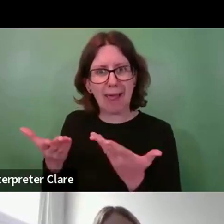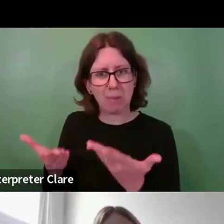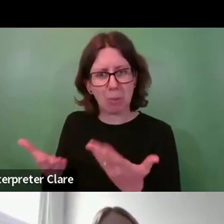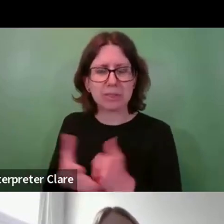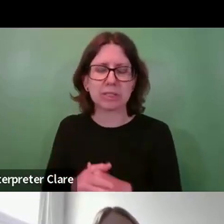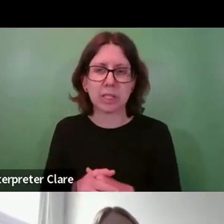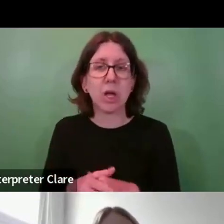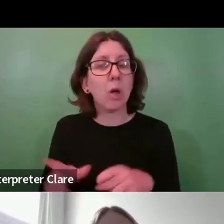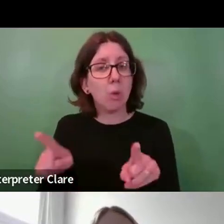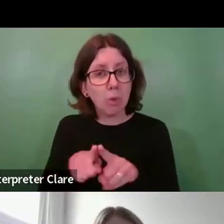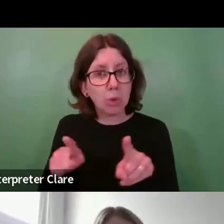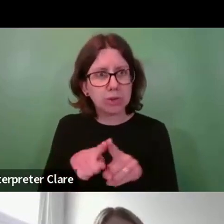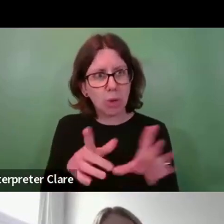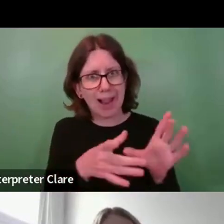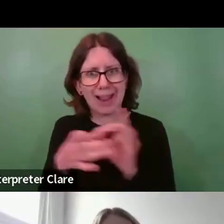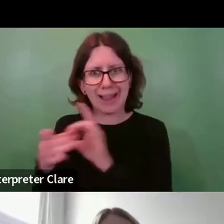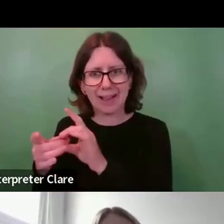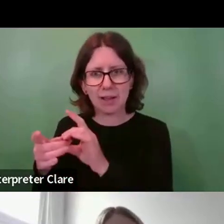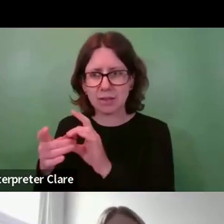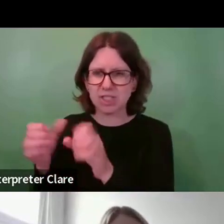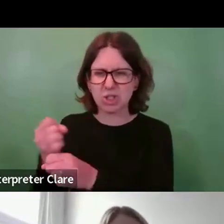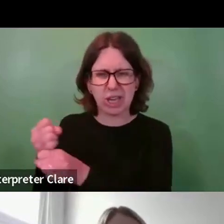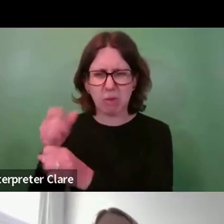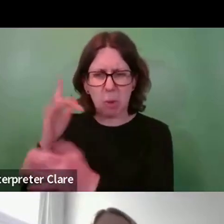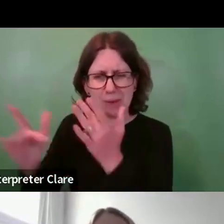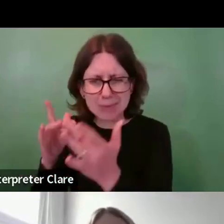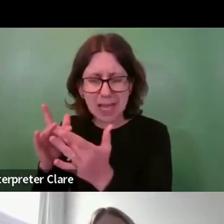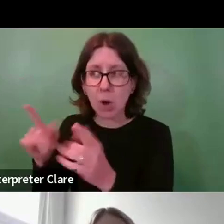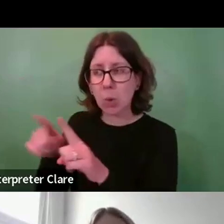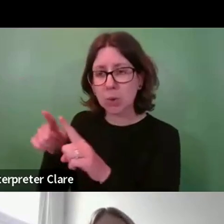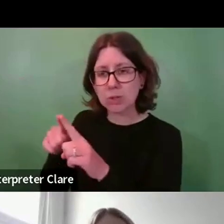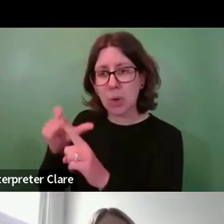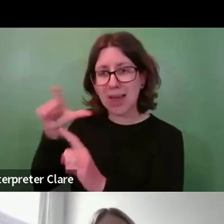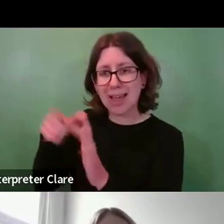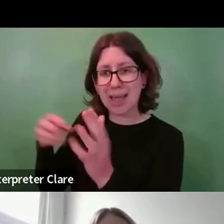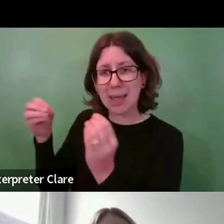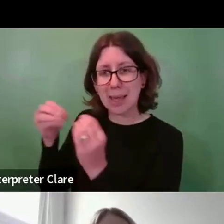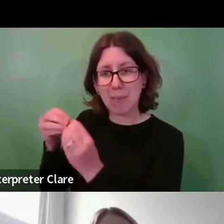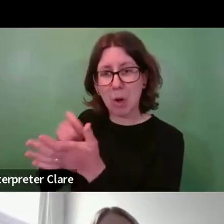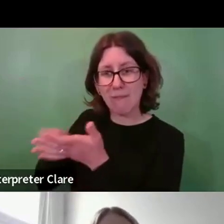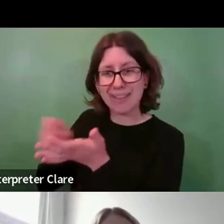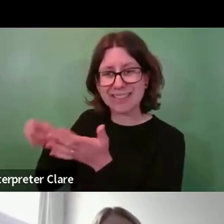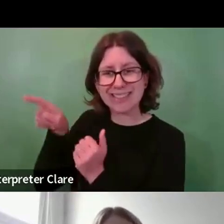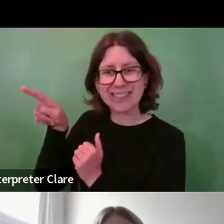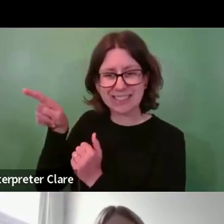to the general website is there and any guidance that the Cabinet Office writes central guidance. But if I can find anything else